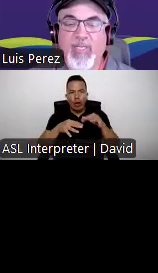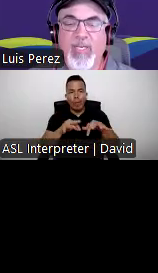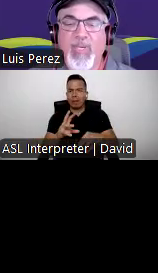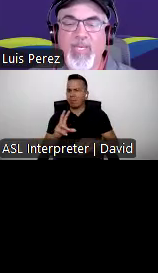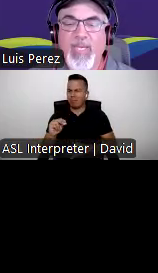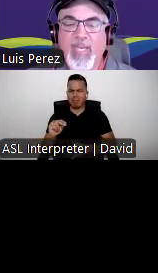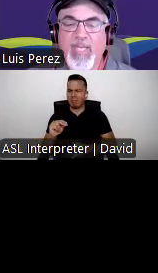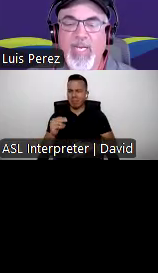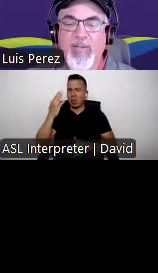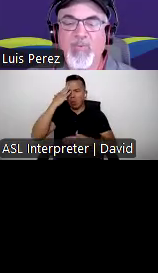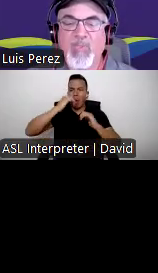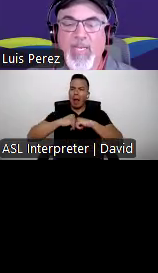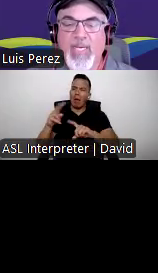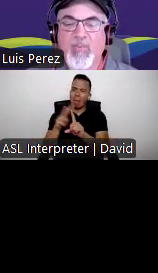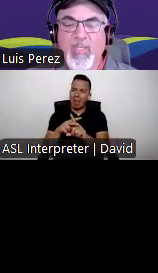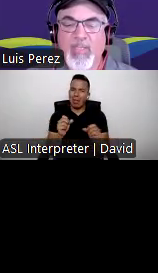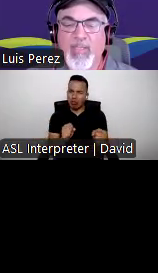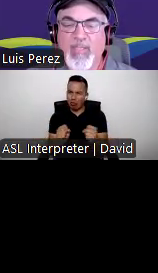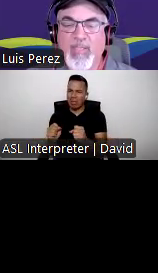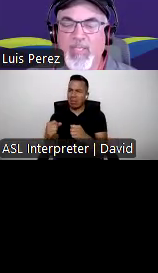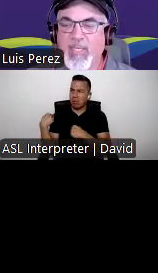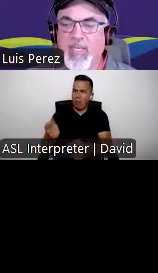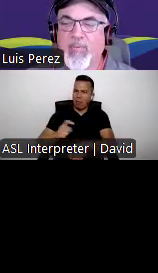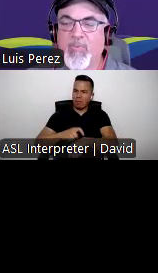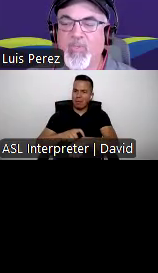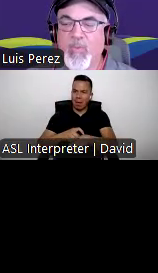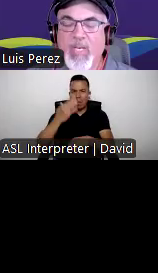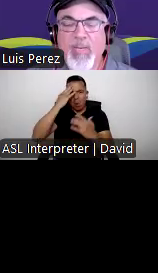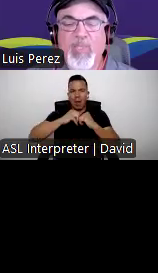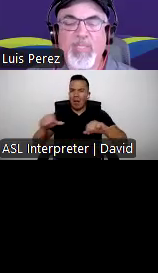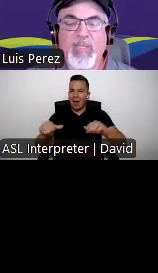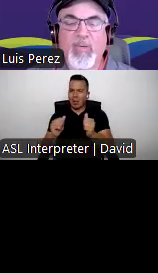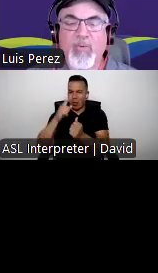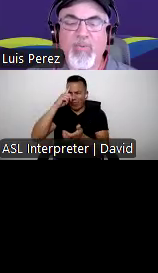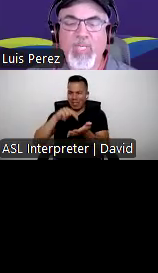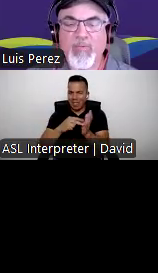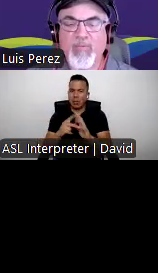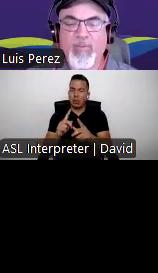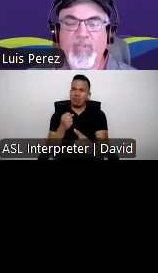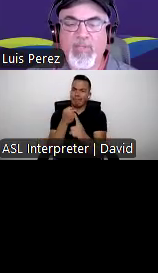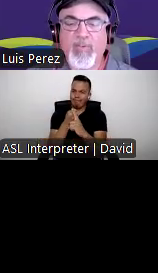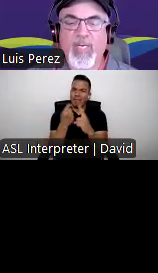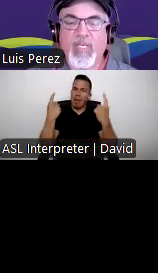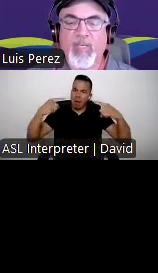time and that allow them to act with intention to accomplish their own meaningful self-directed